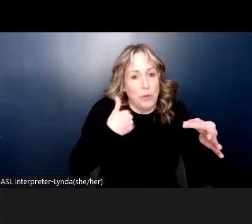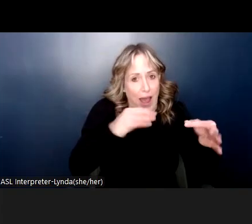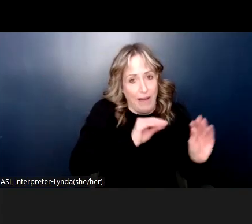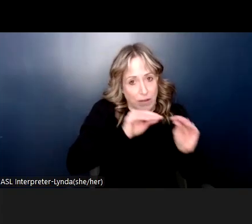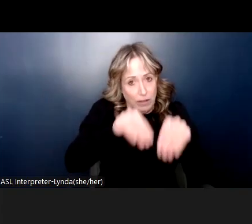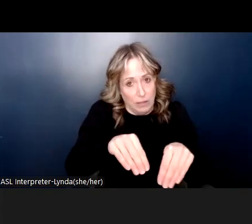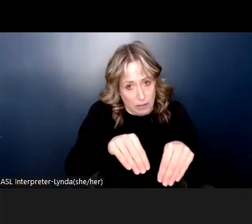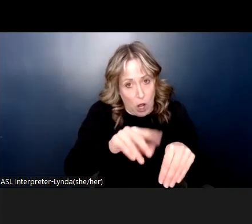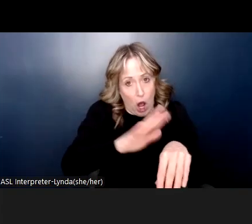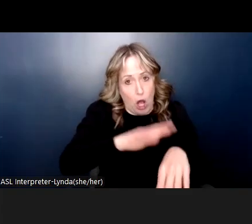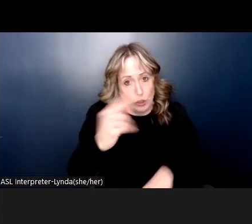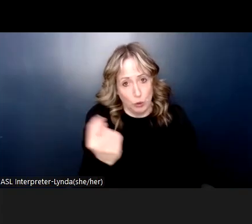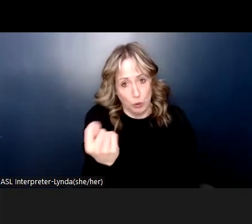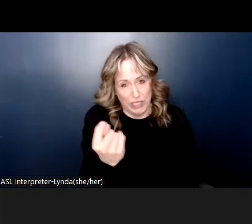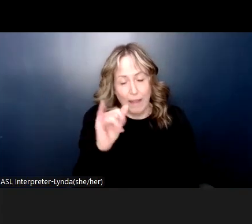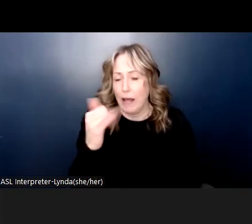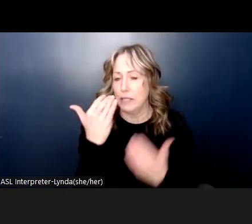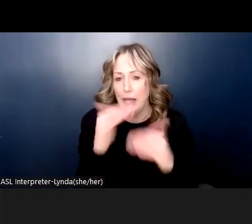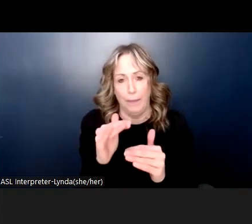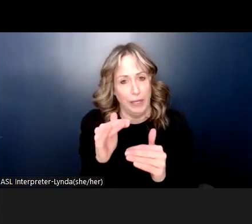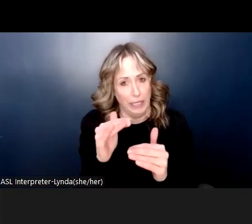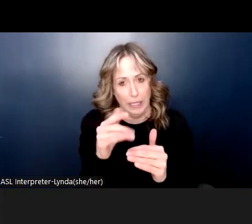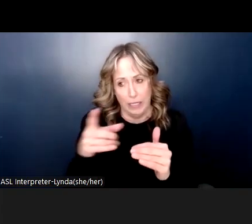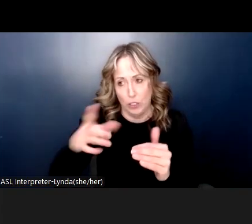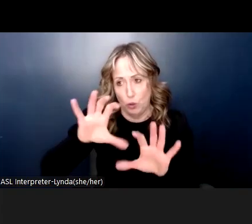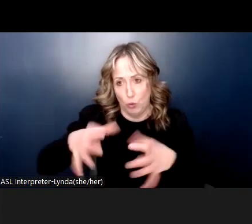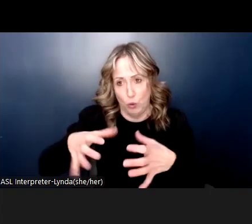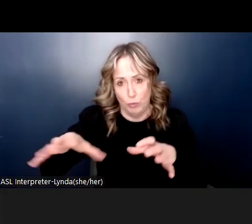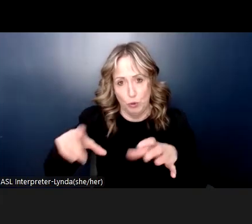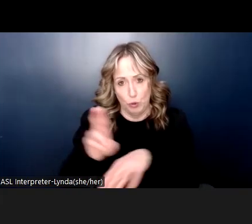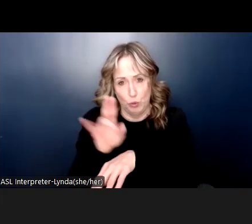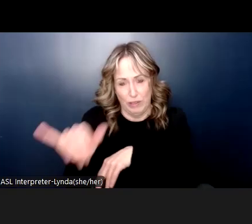And as I said, this is a very limited audience. But those would need to be in the system on Tuesday.